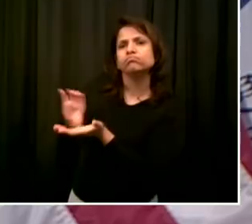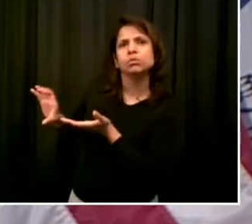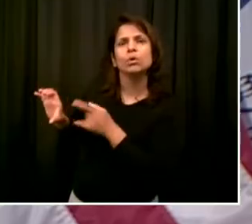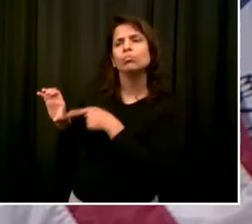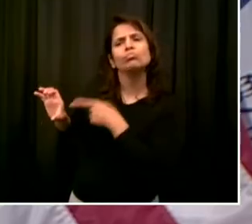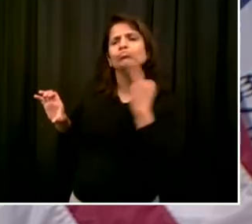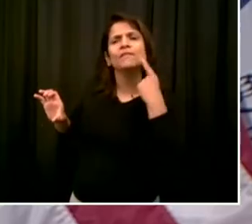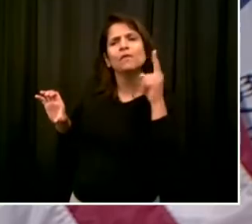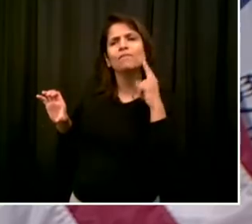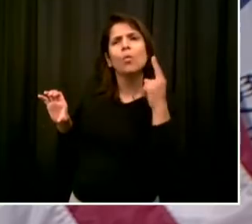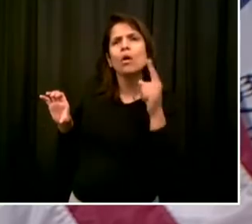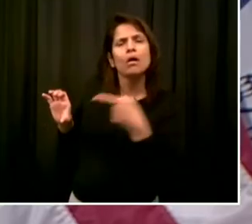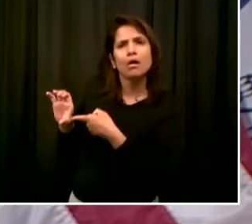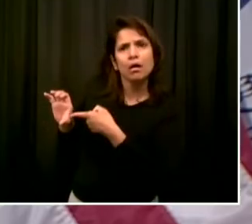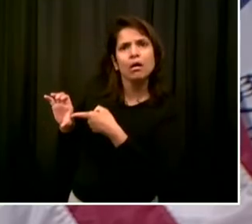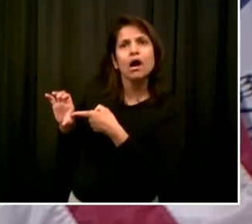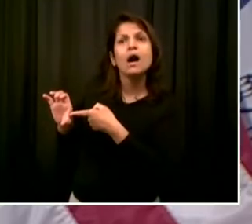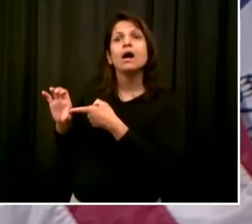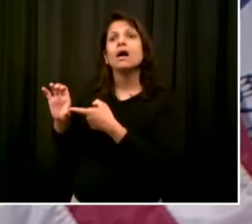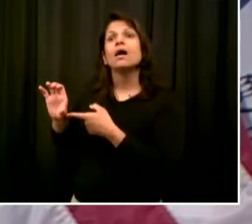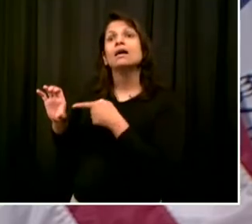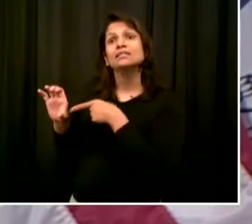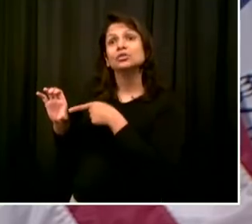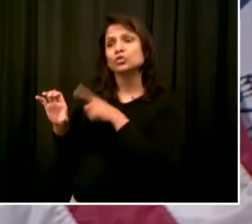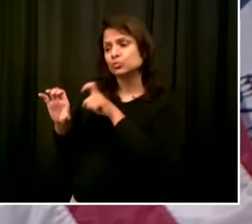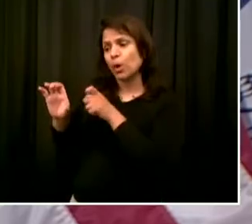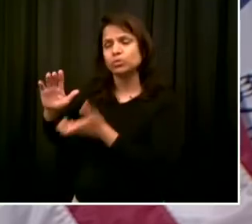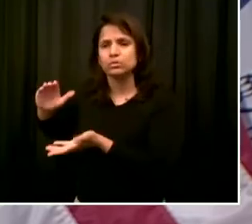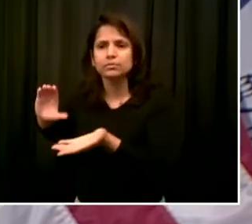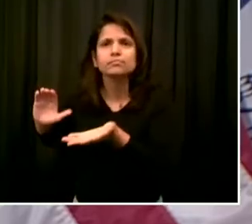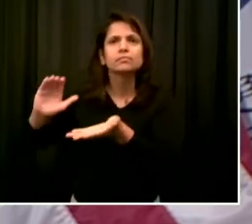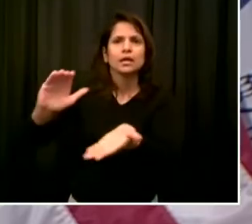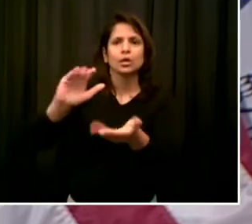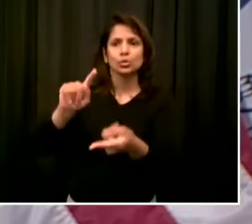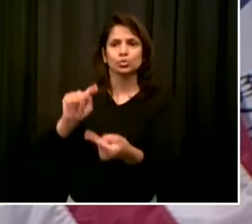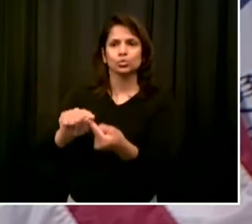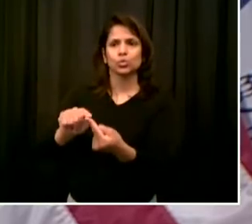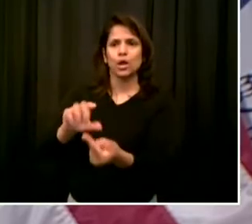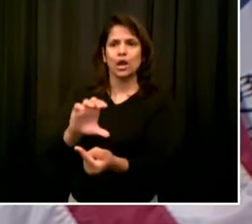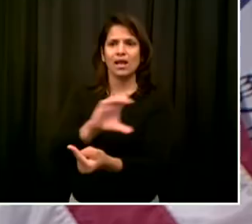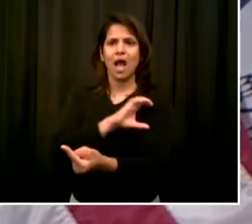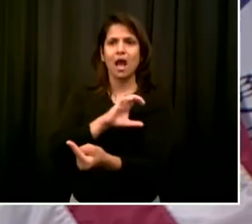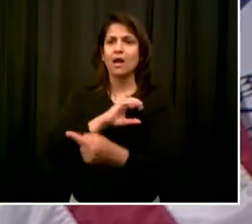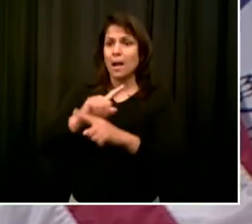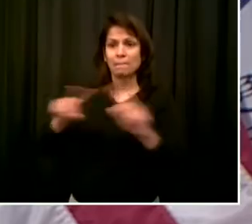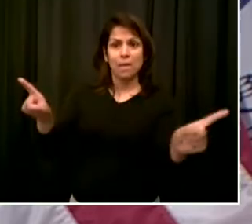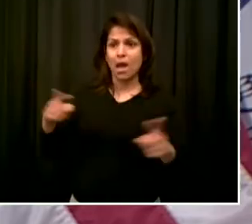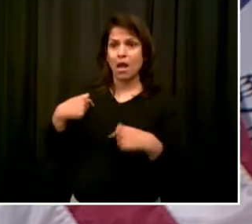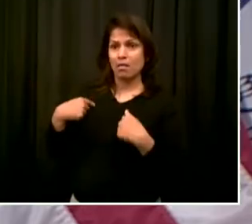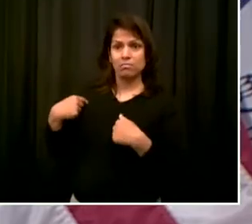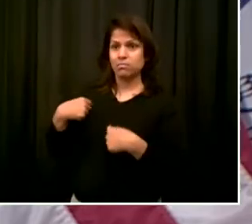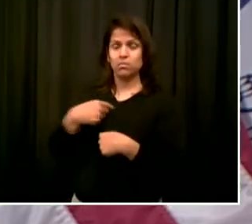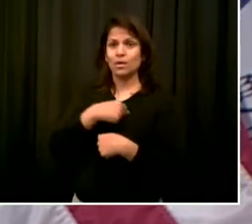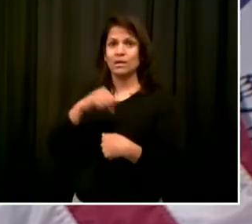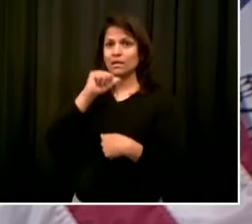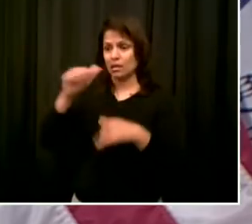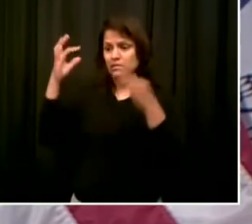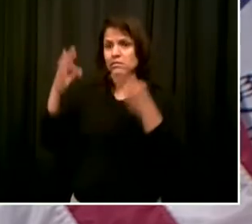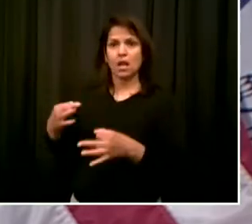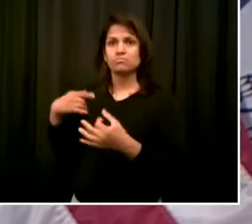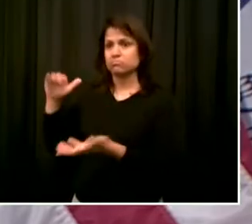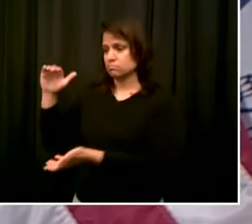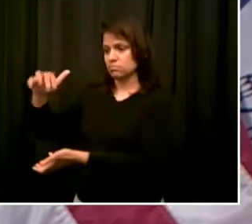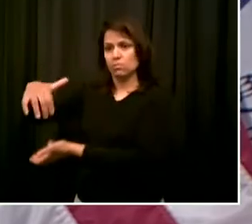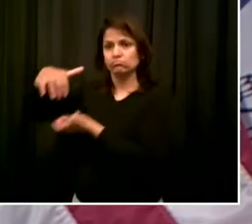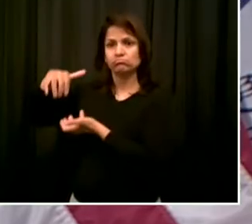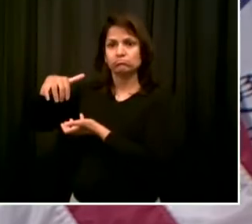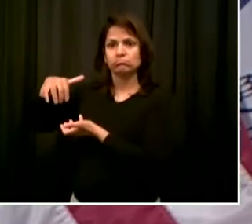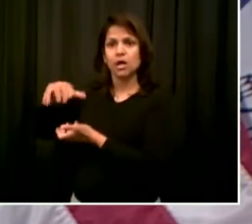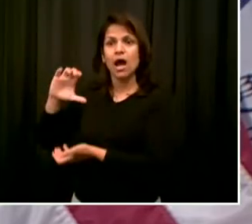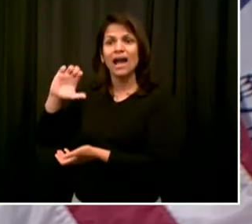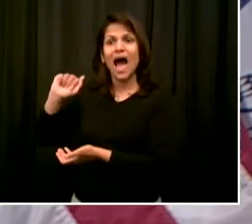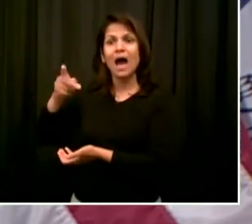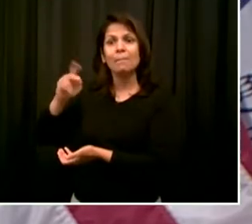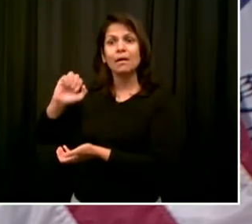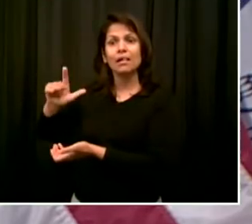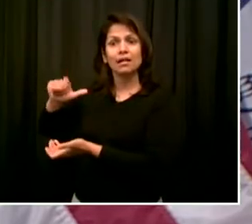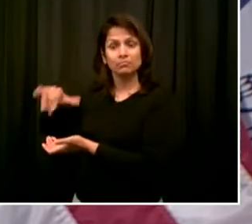I WANT TO LOOK AT WHAT CAN BE